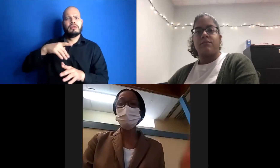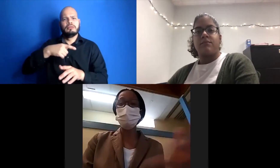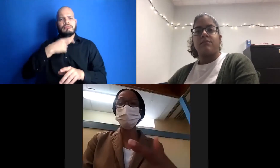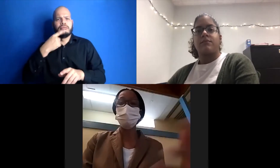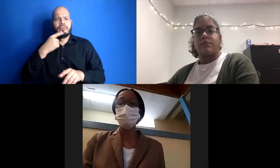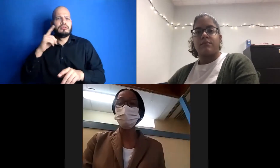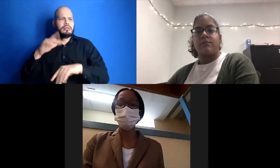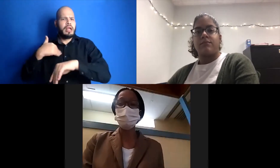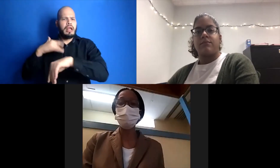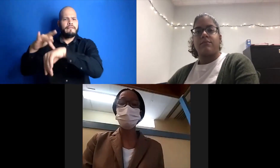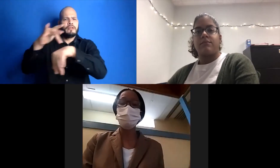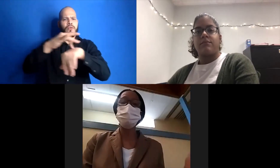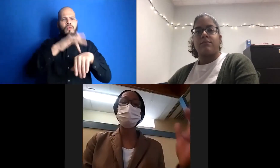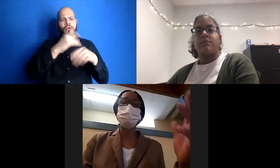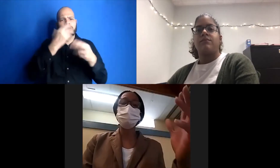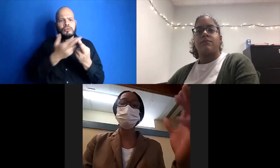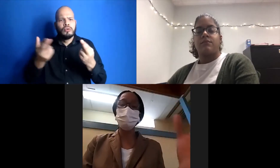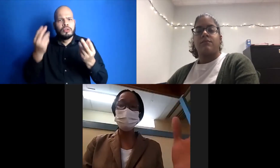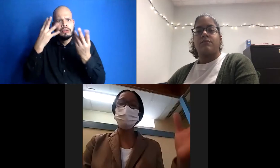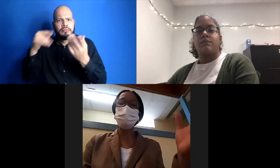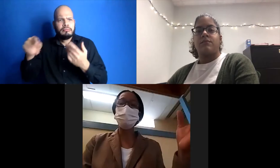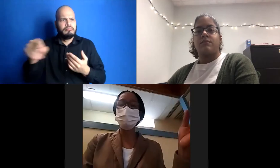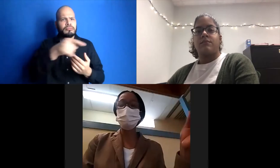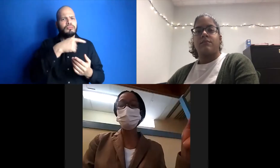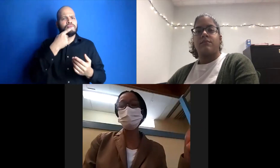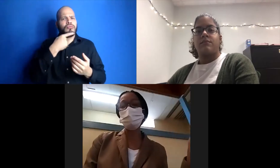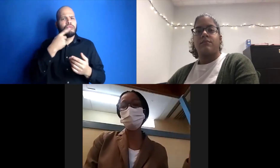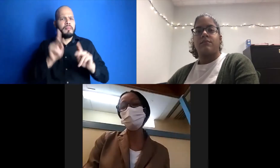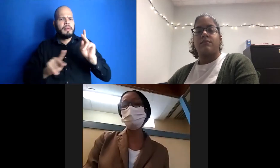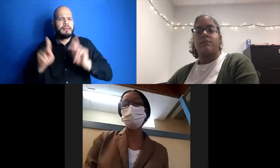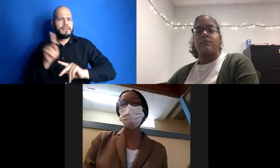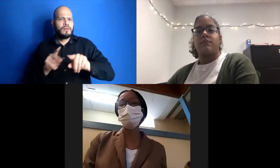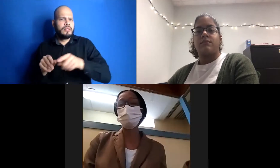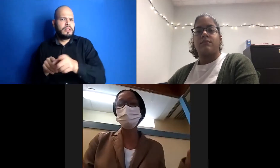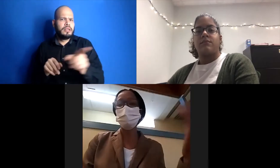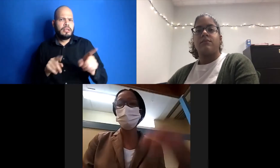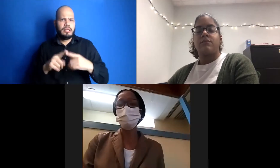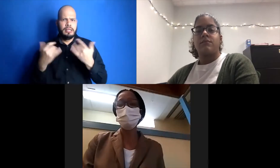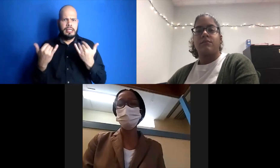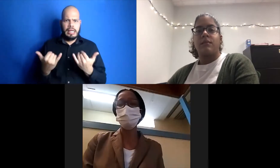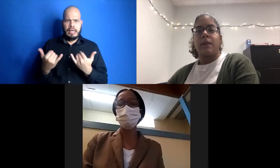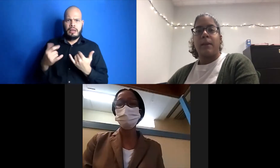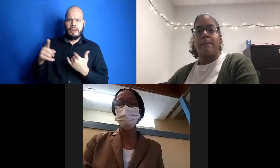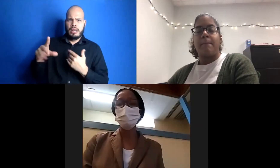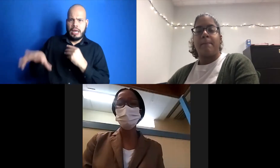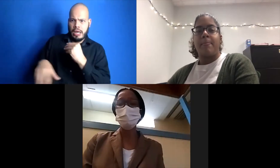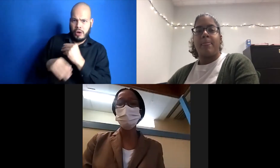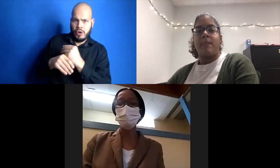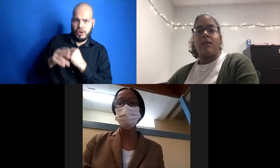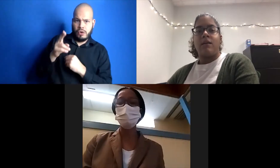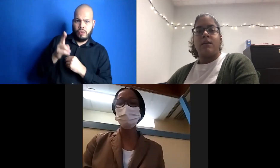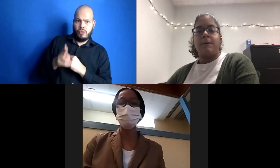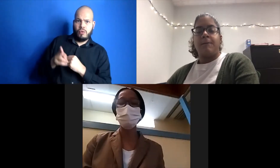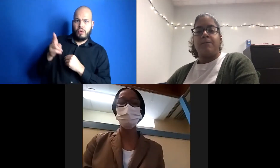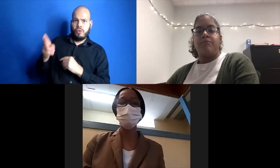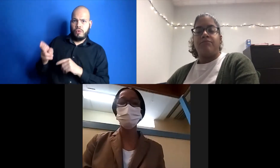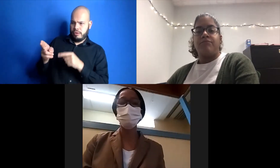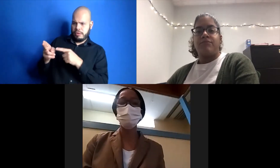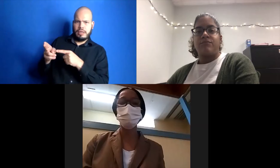you can do stuff about black and then hard of hearing how would you uh how would you say it